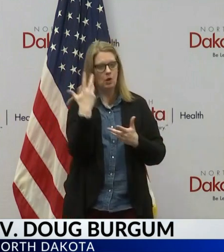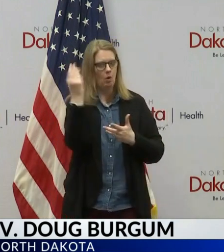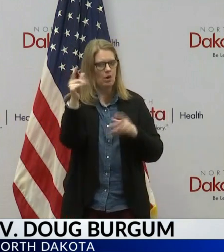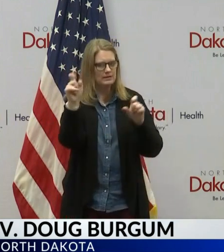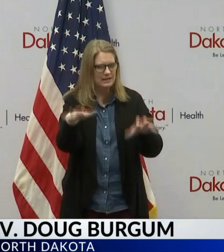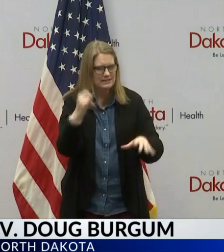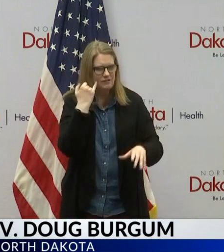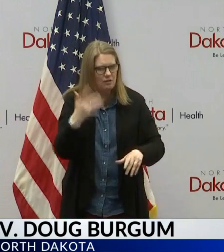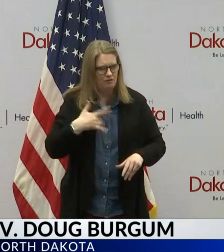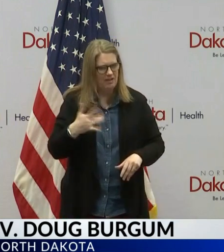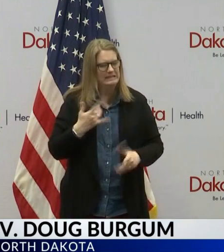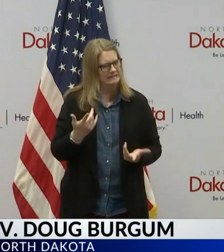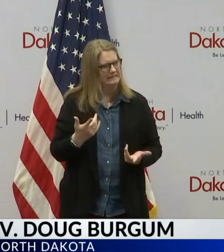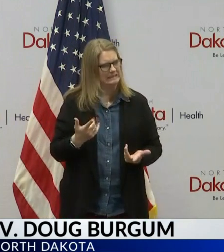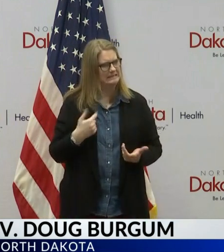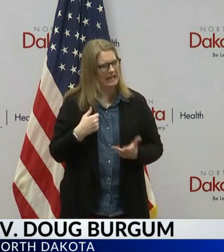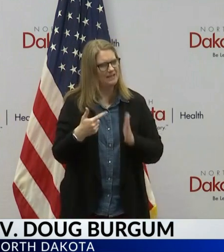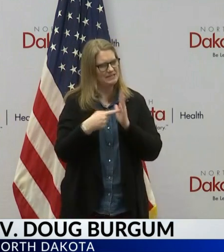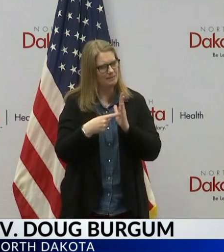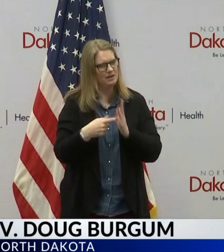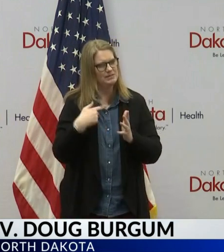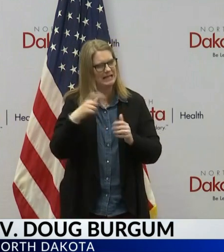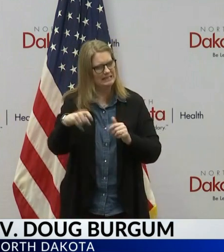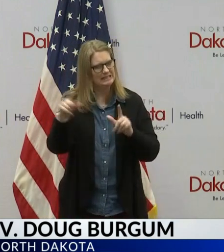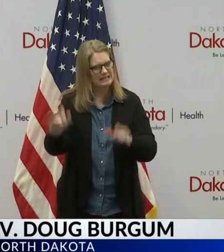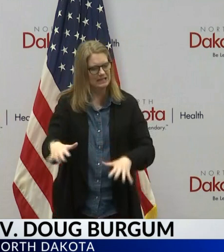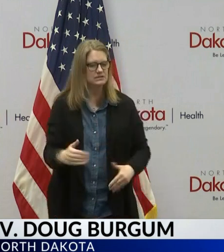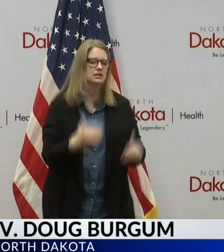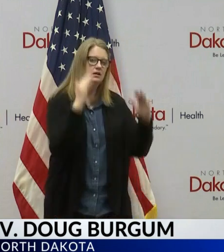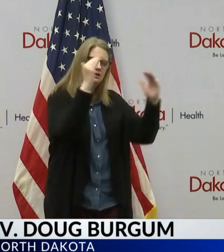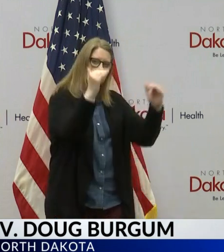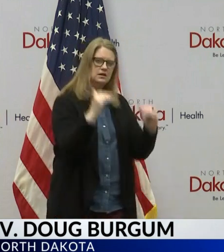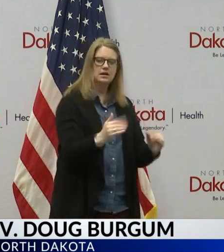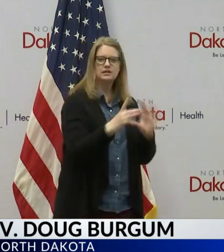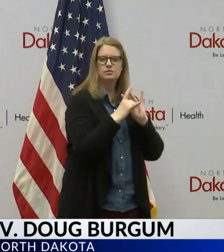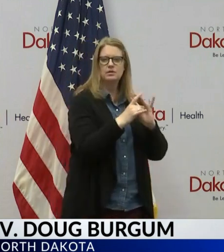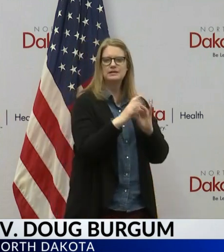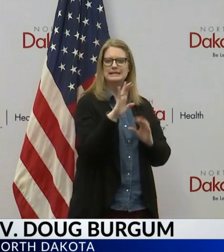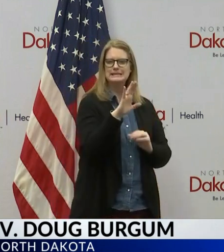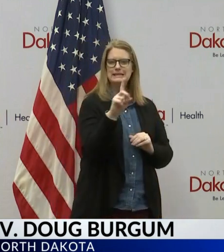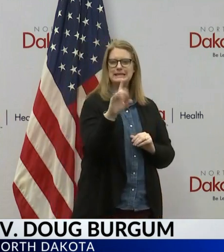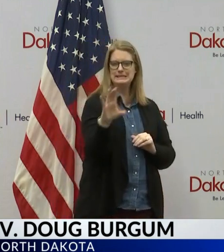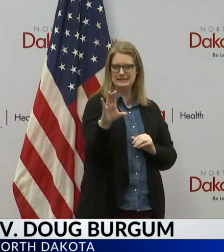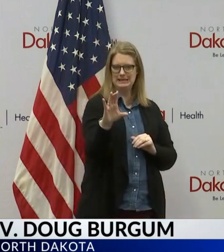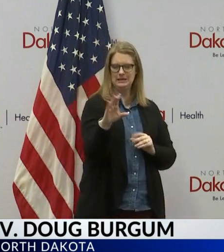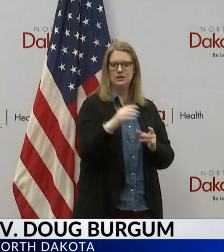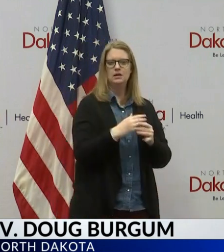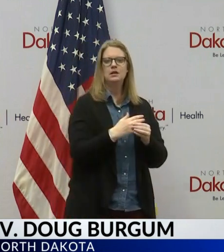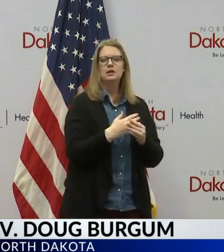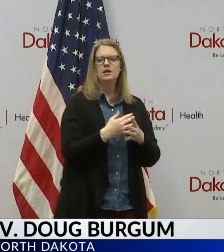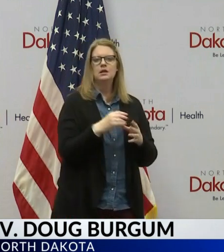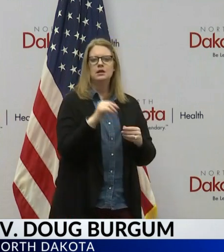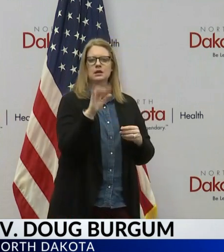PROVIDERS AND NEED HELP FROM YOU AS INDIVIDUALS TO GO OUT AND GET TESTED IF YOU THINK YOU